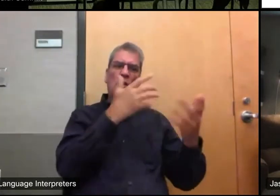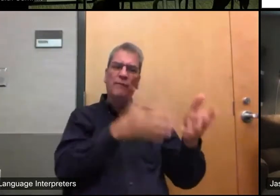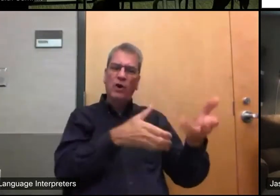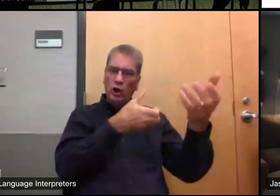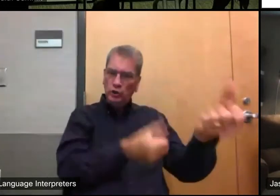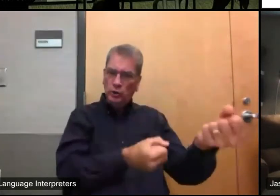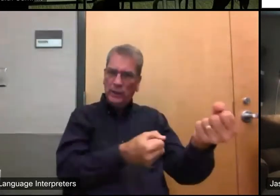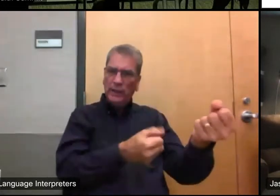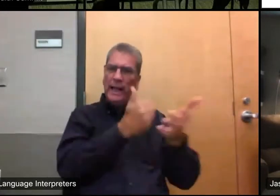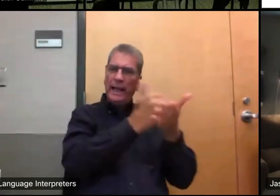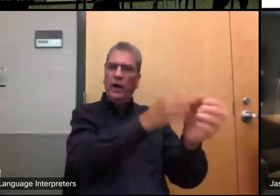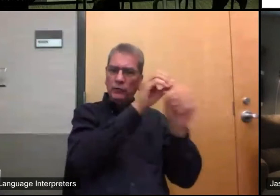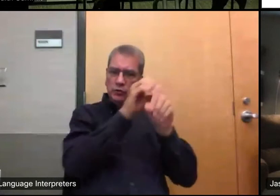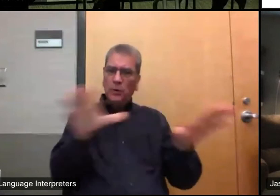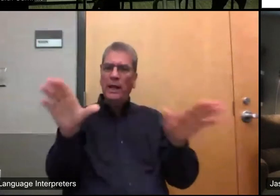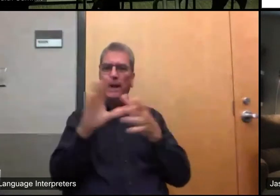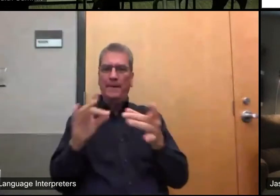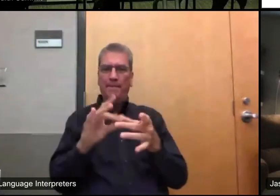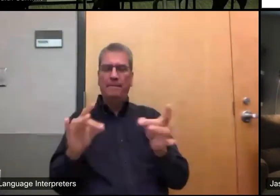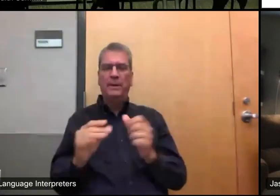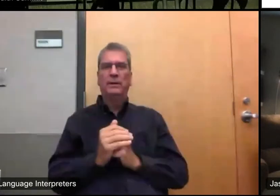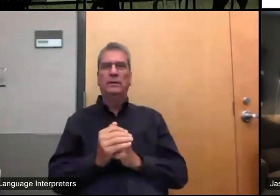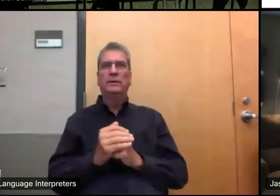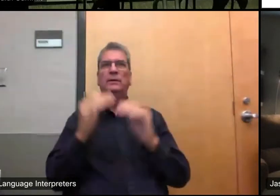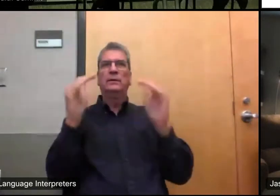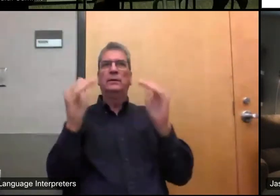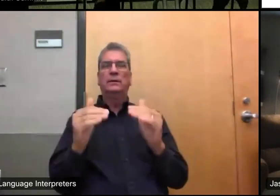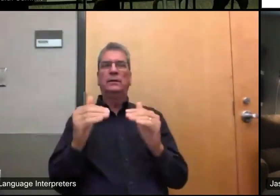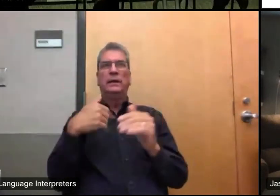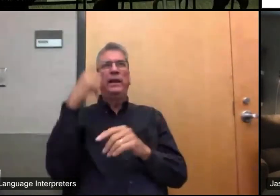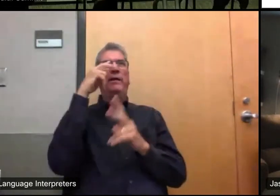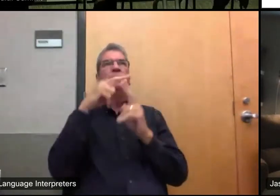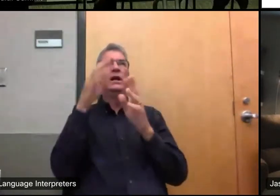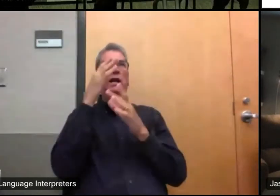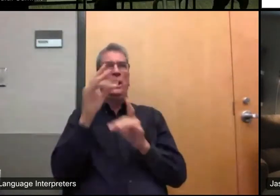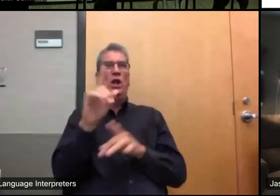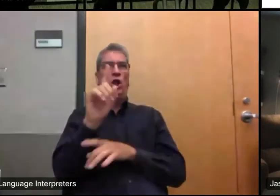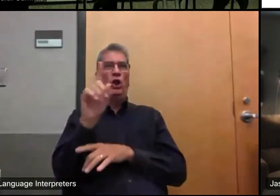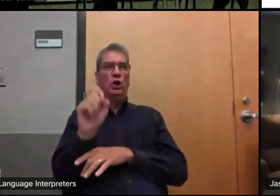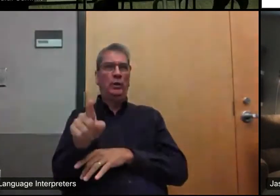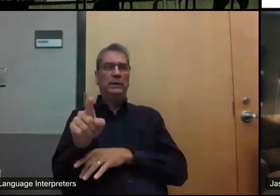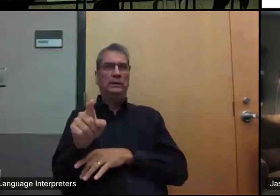Yeah, you know, I think from the it's an interesting question, because this is so true how closely